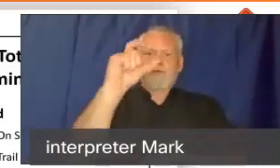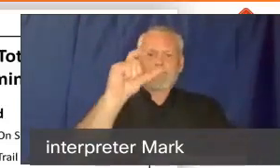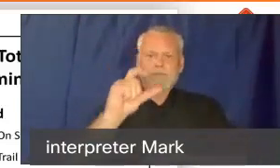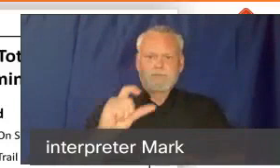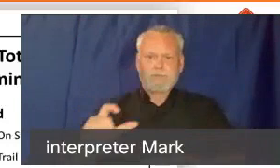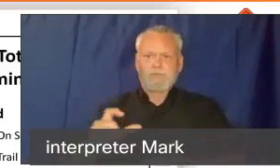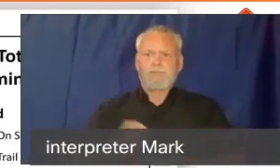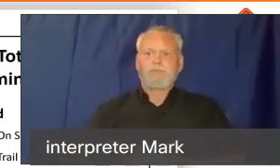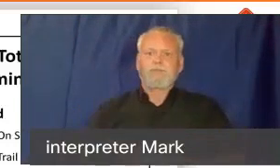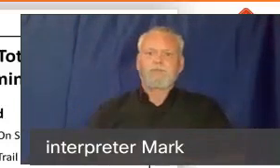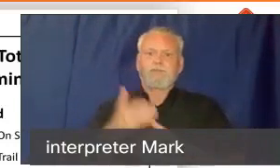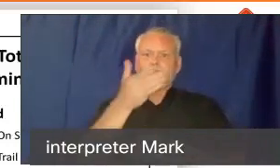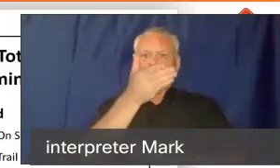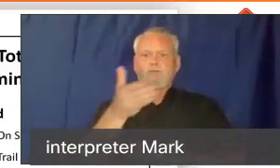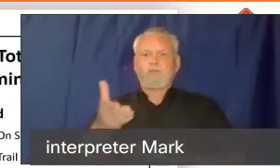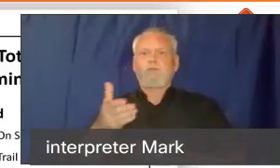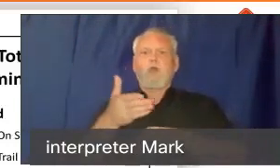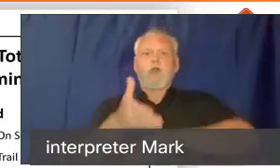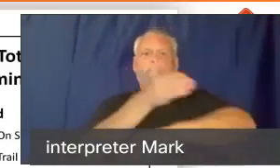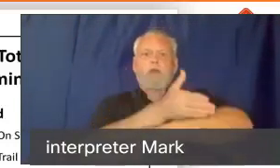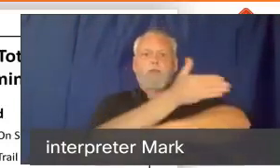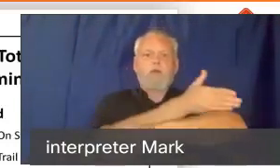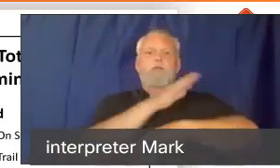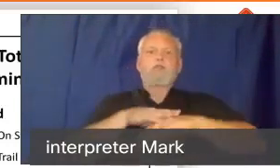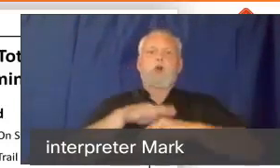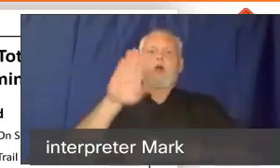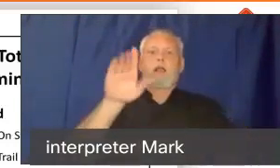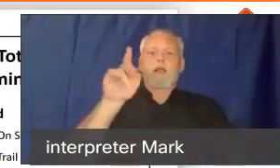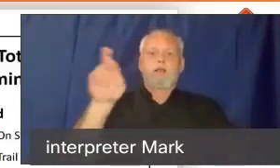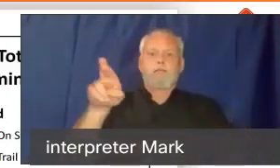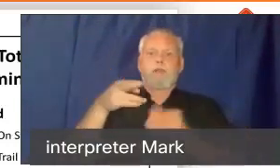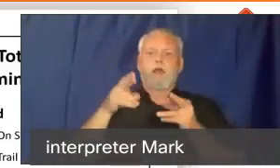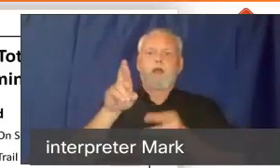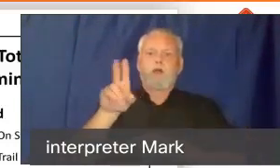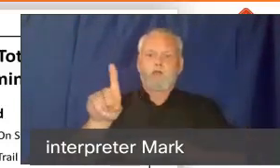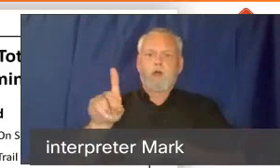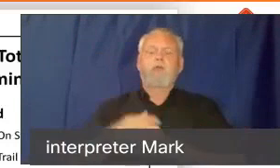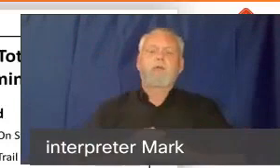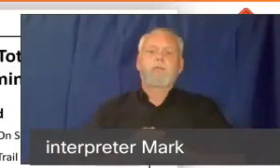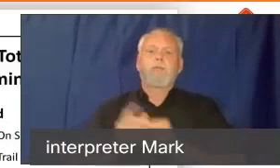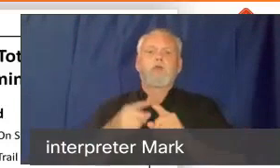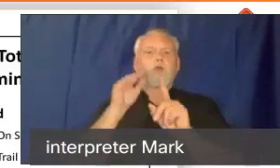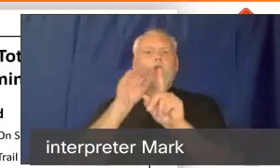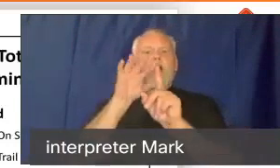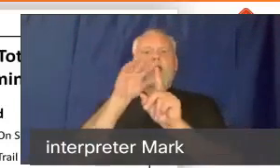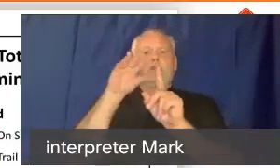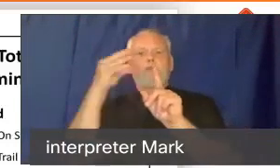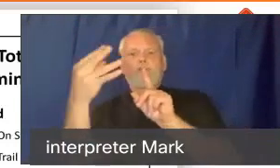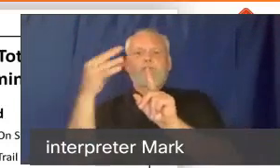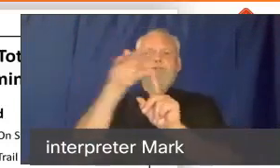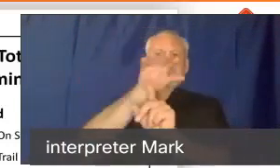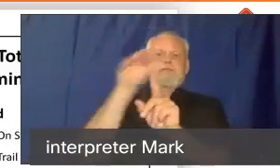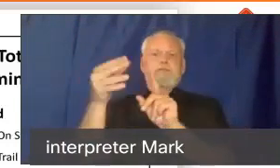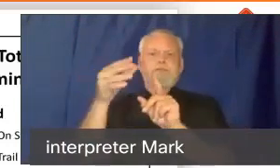Which are the improvements along play red and so just sort of to orient you kind of geographically with, with each of those will be.